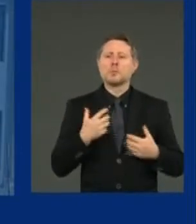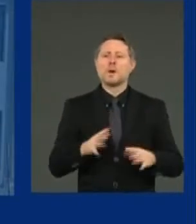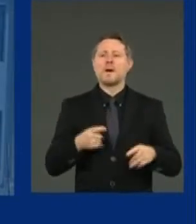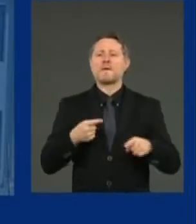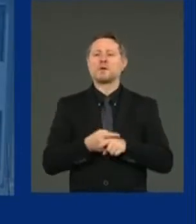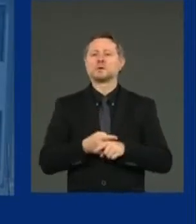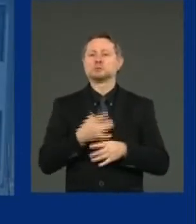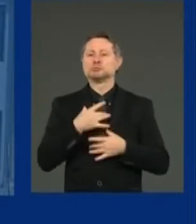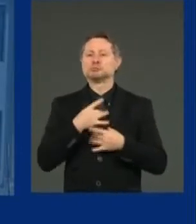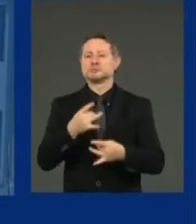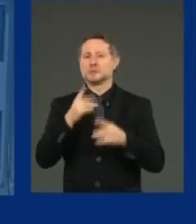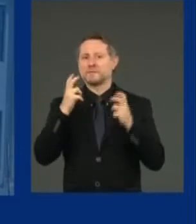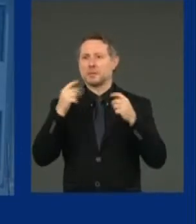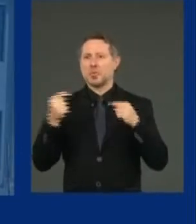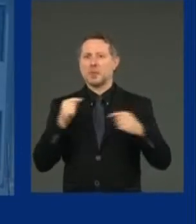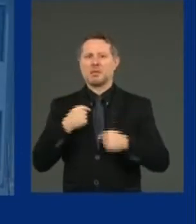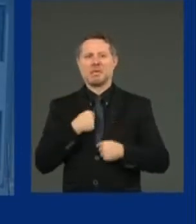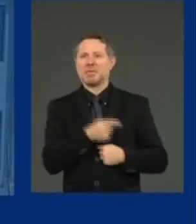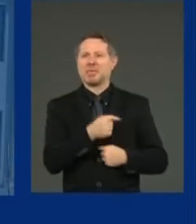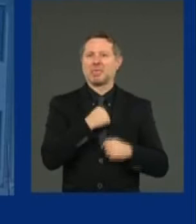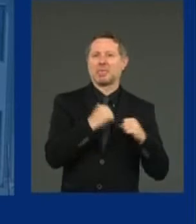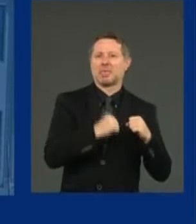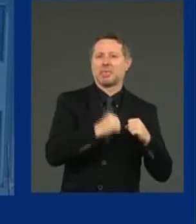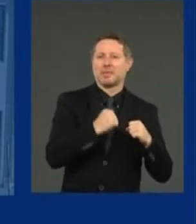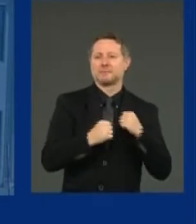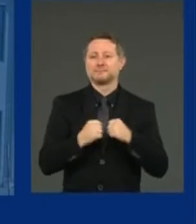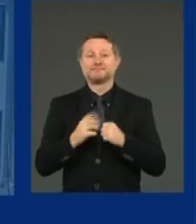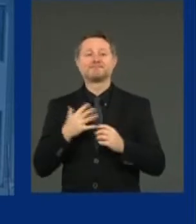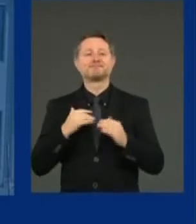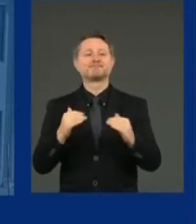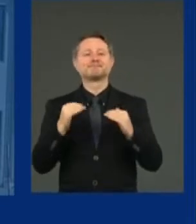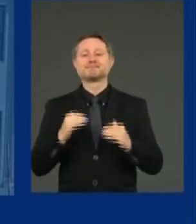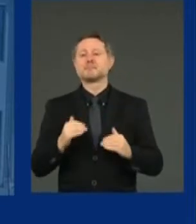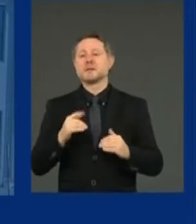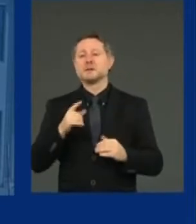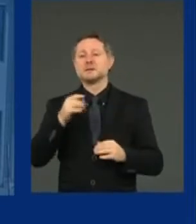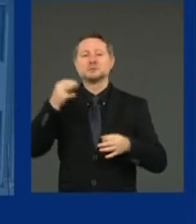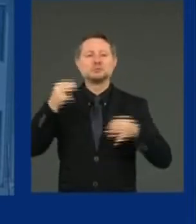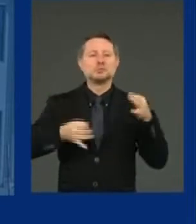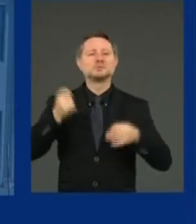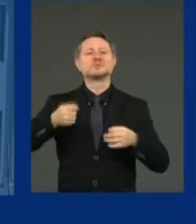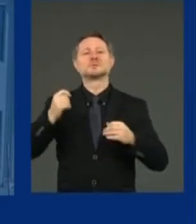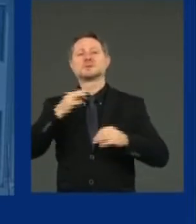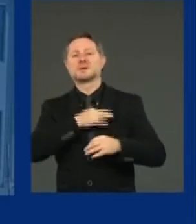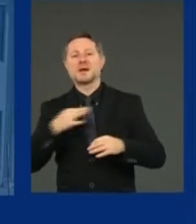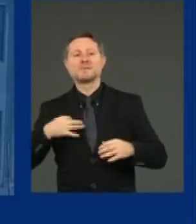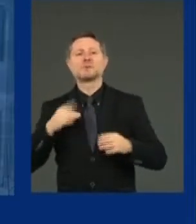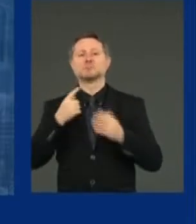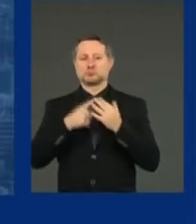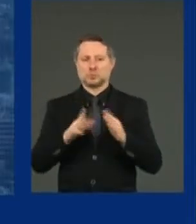AGENDAS. AT LEAST SOME WOULD SAY I HAVE A CONFLICT OF INTEREST, I WANT TO DISCLOSE IT. JUDGES AND STAFF WILL BE